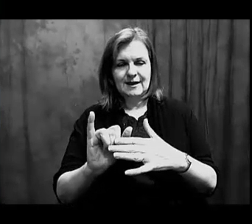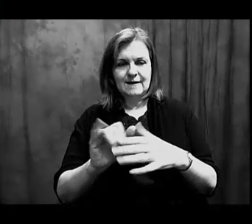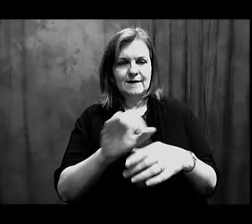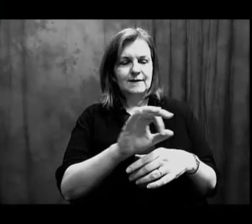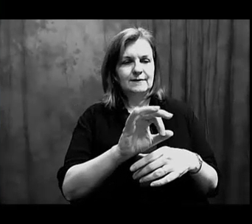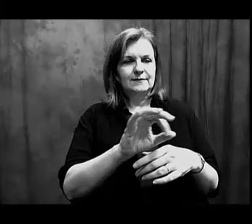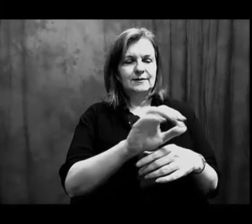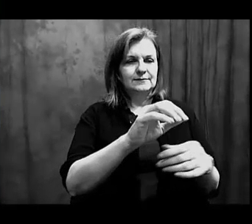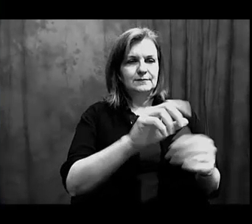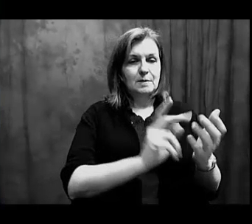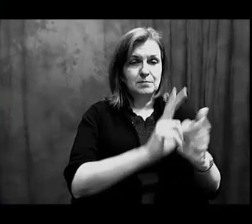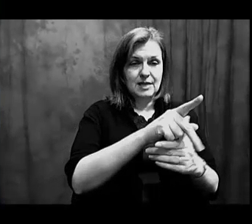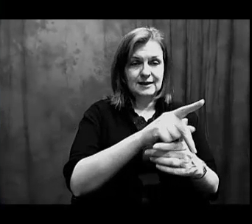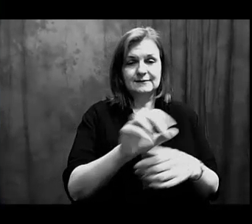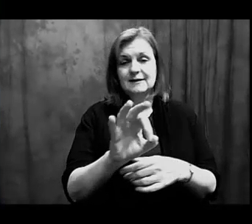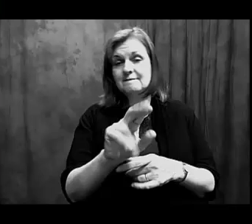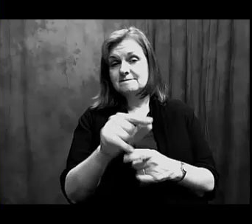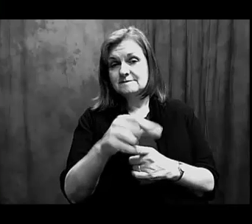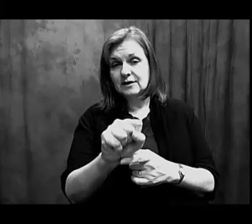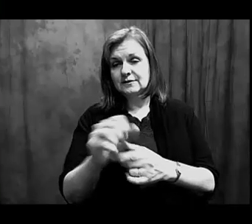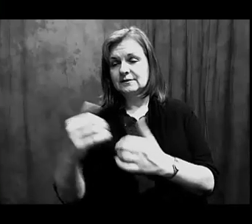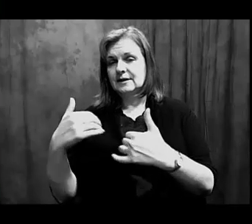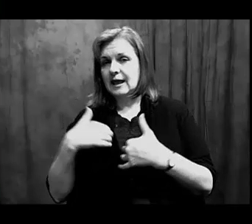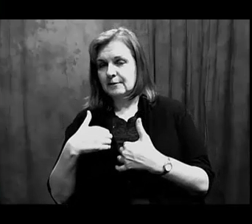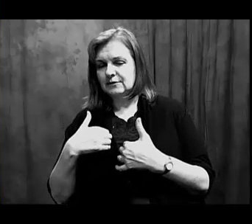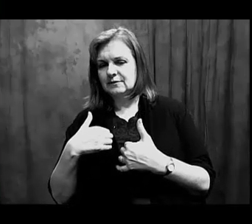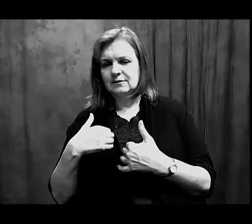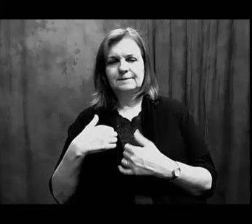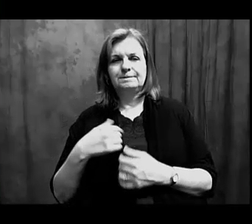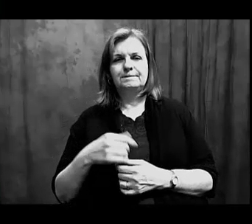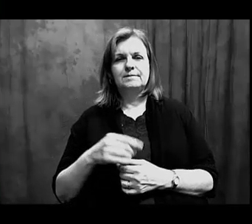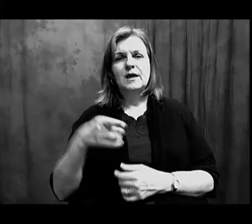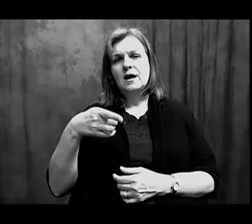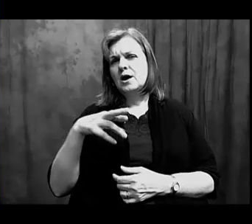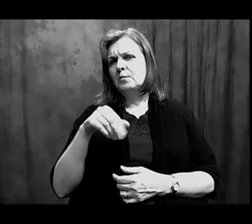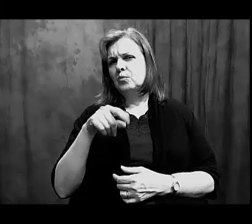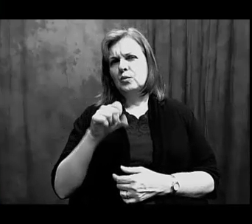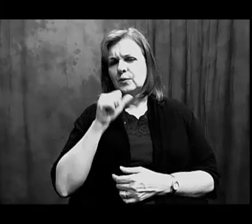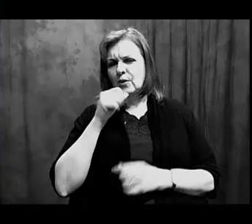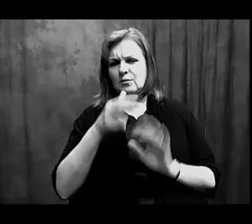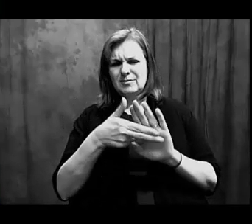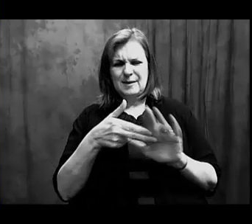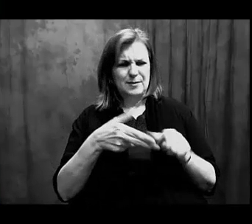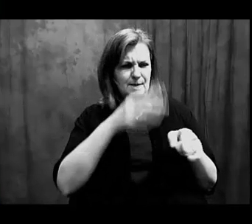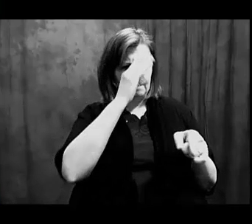now we don't look at protists as being female and male instead we look at them as being